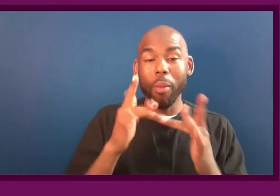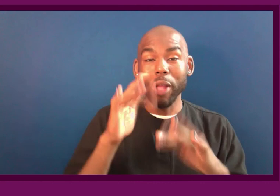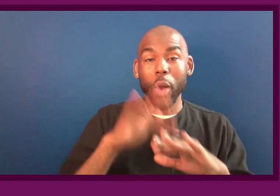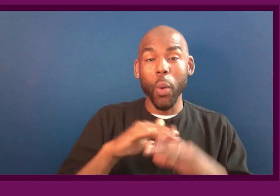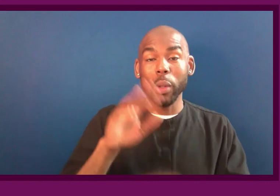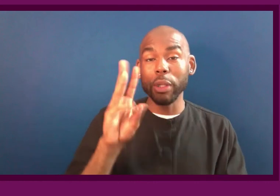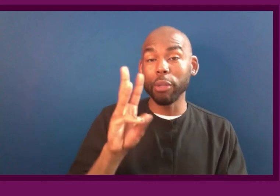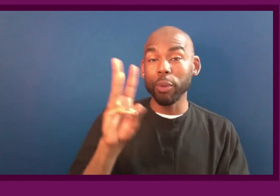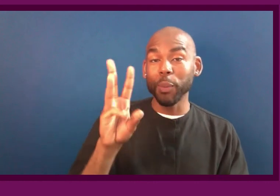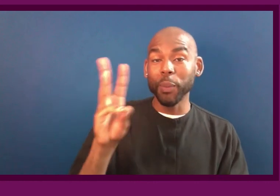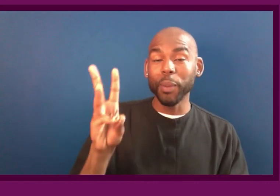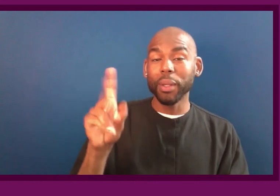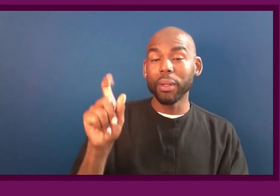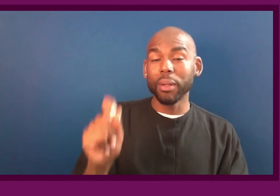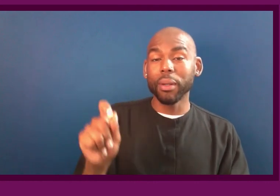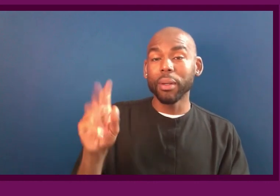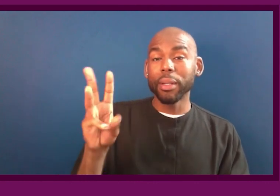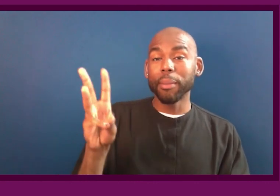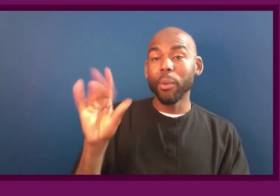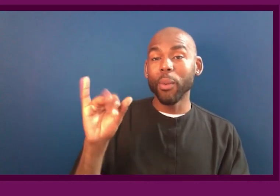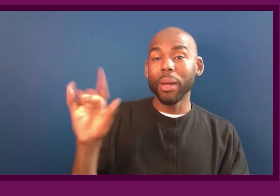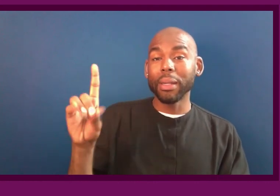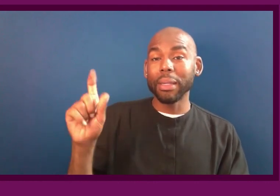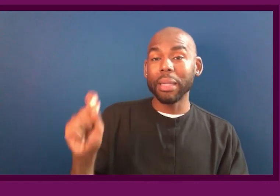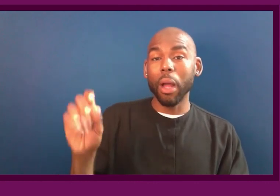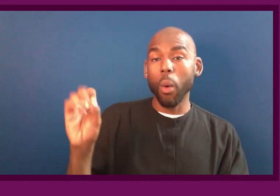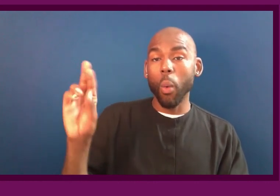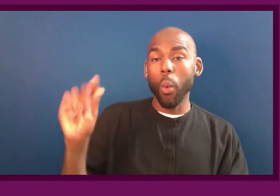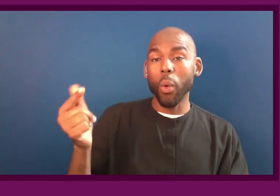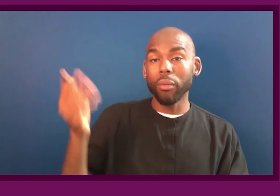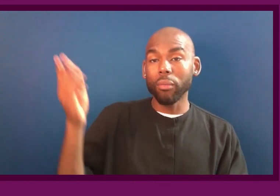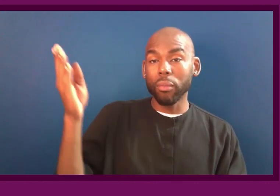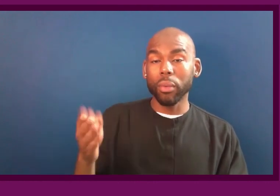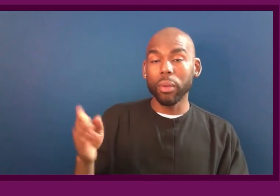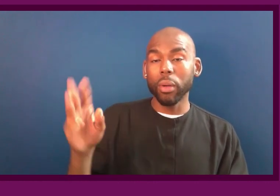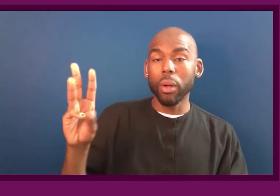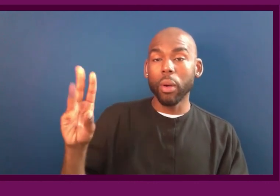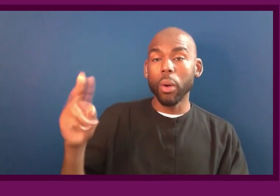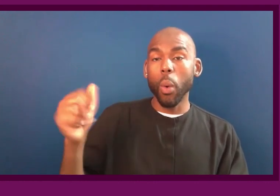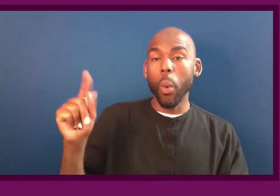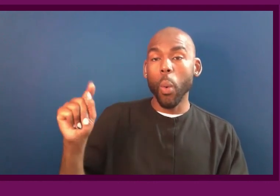Love, and one of our founders, Ed Roberts, we need to get out there and change the old attitudes so